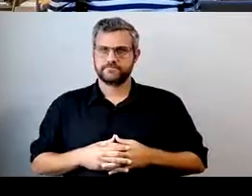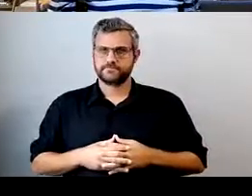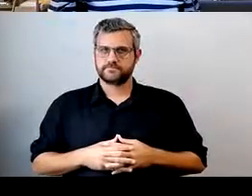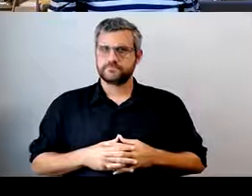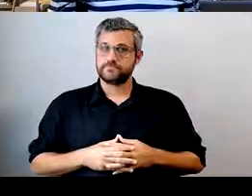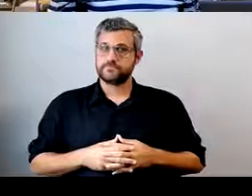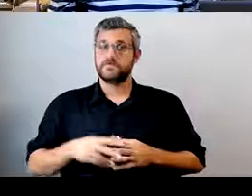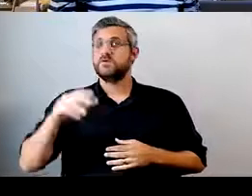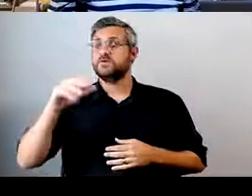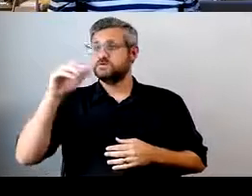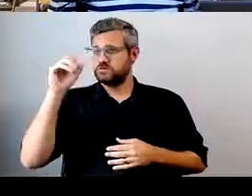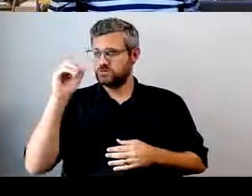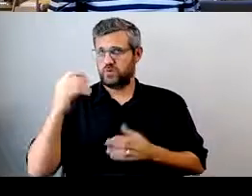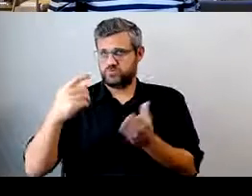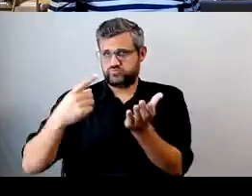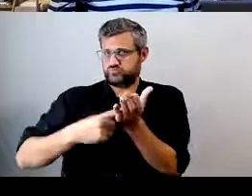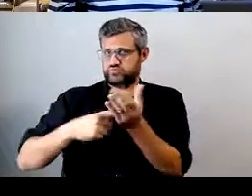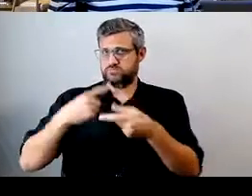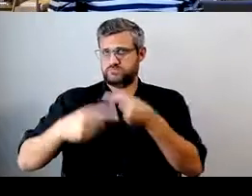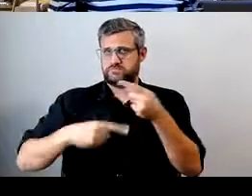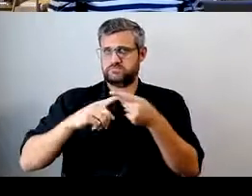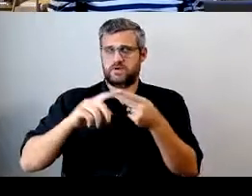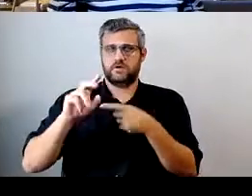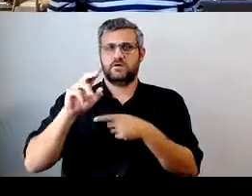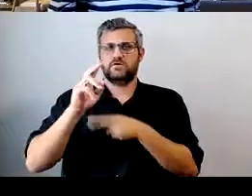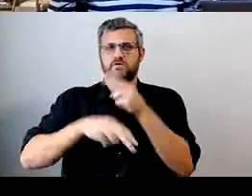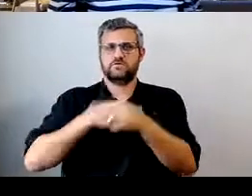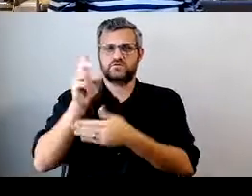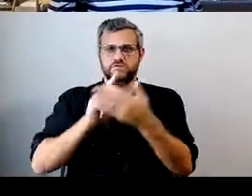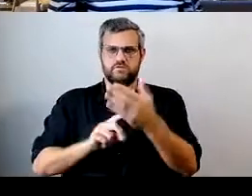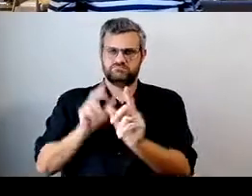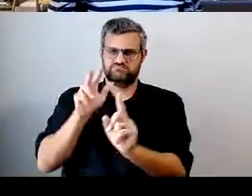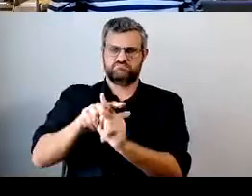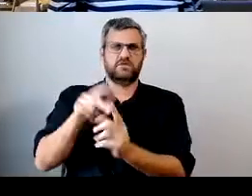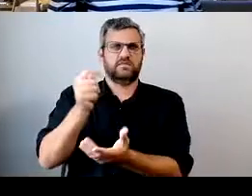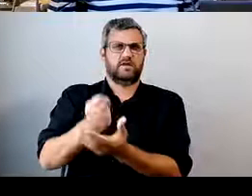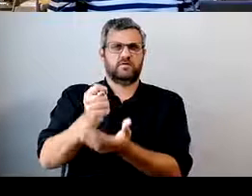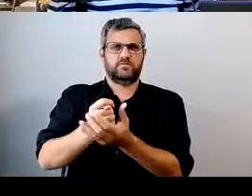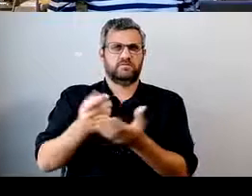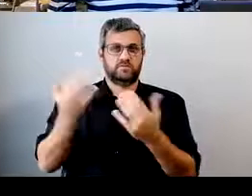So when we're talking about universal design in therapy today, our recommendations are based